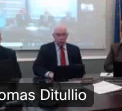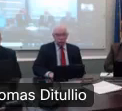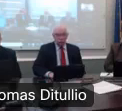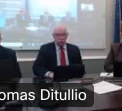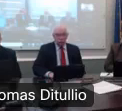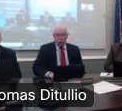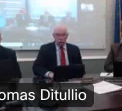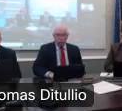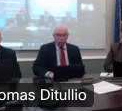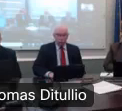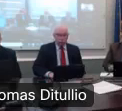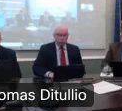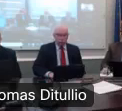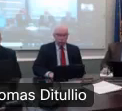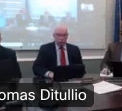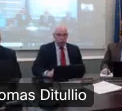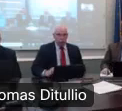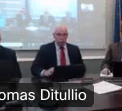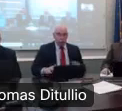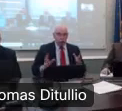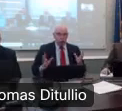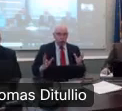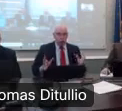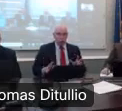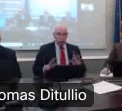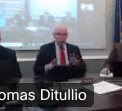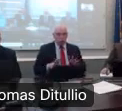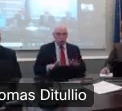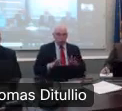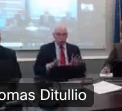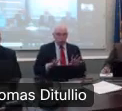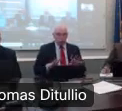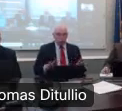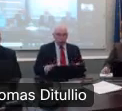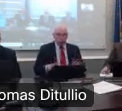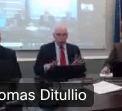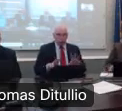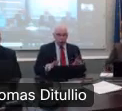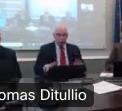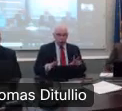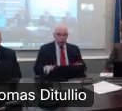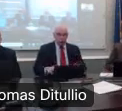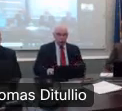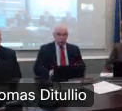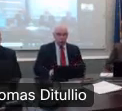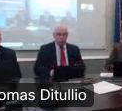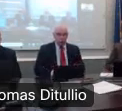Really encourage you got it. Oh, okay. Good design. Yes.